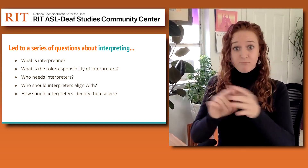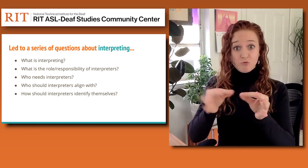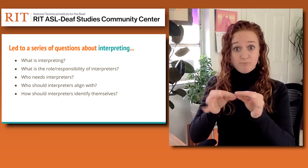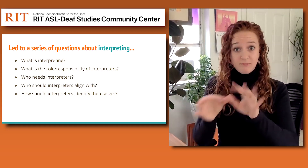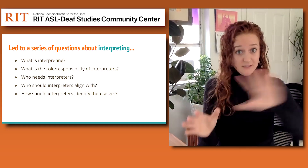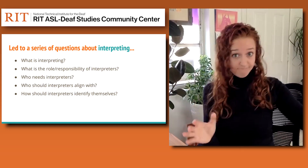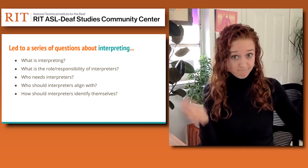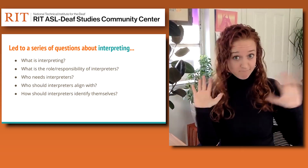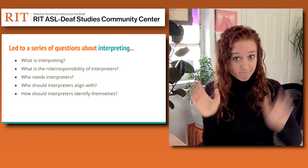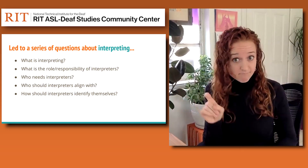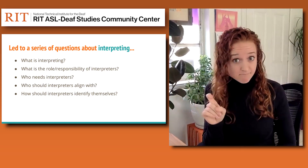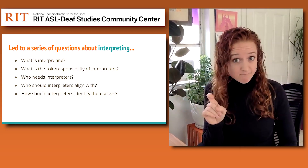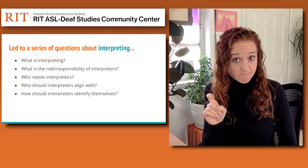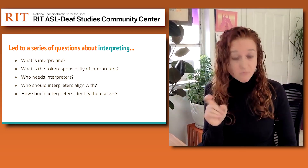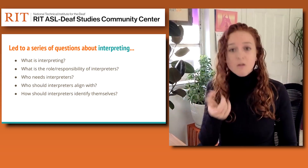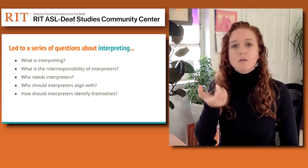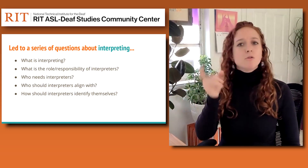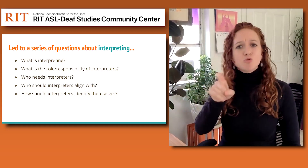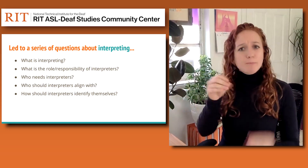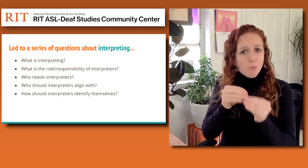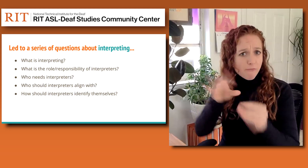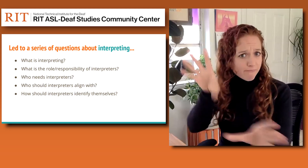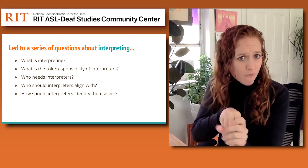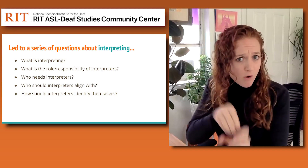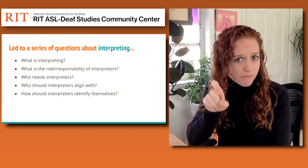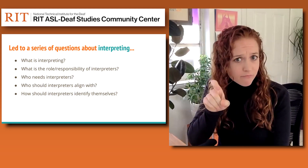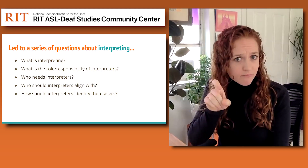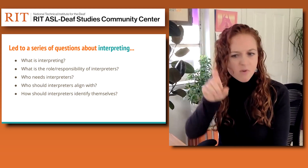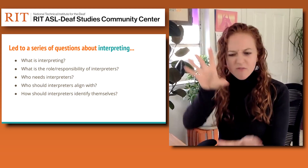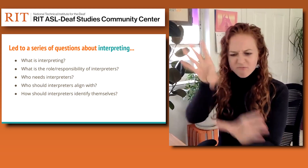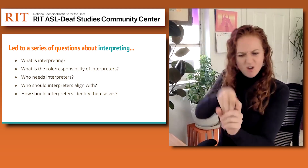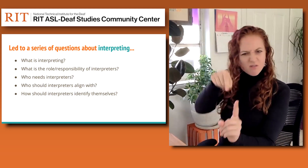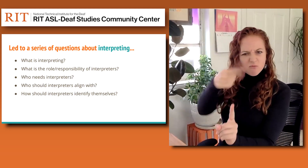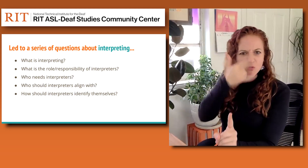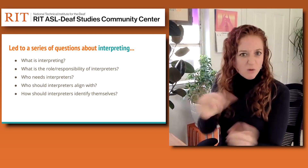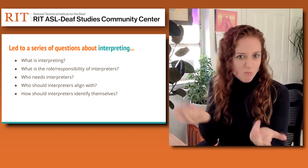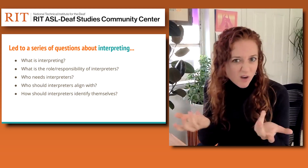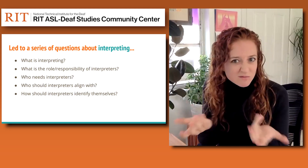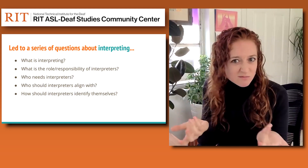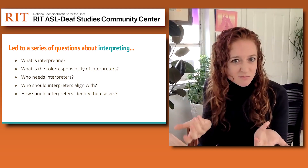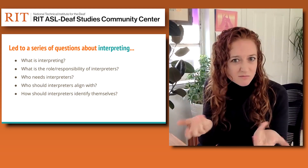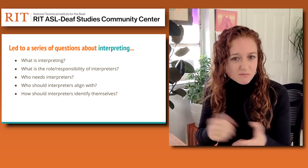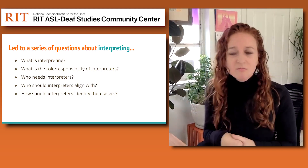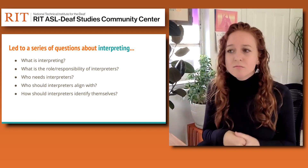Should interpreters show up to a situation, work, and then leave, or should they be more involved,